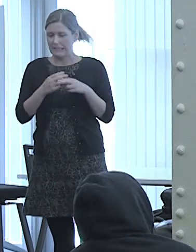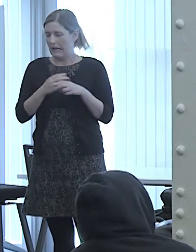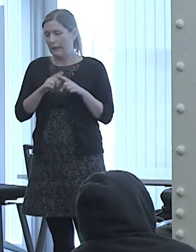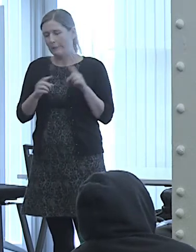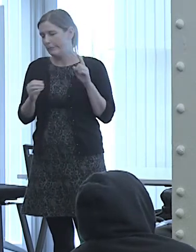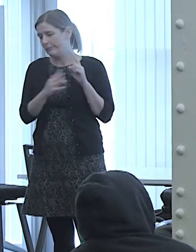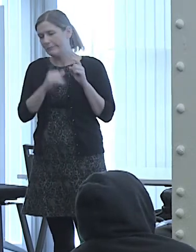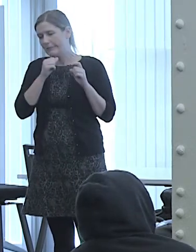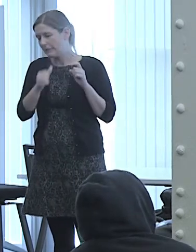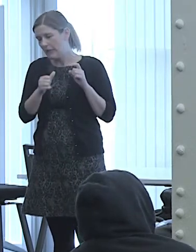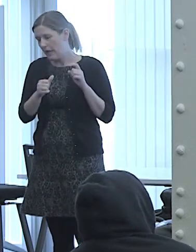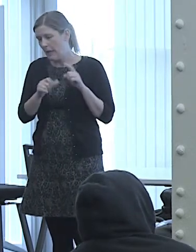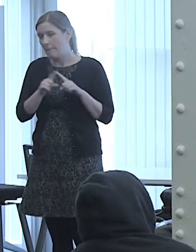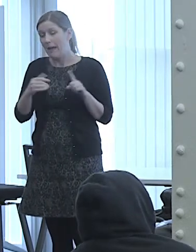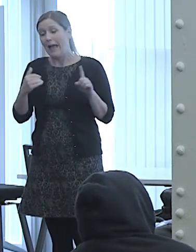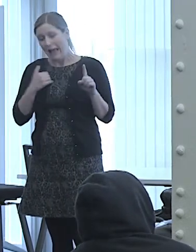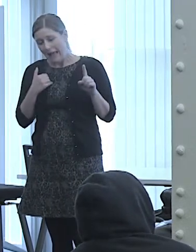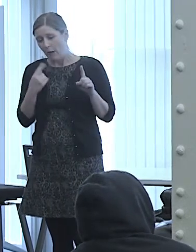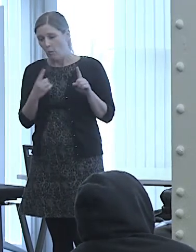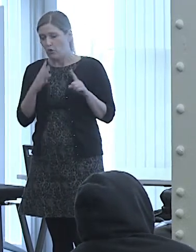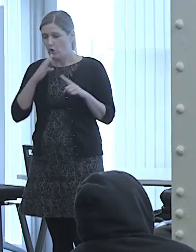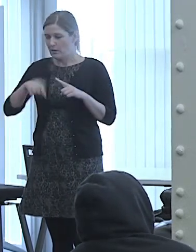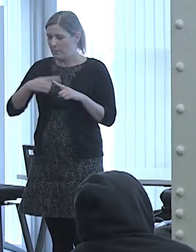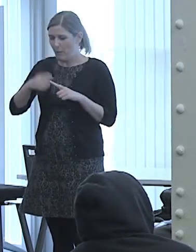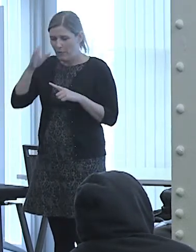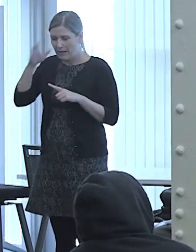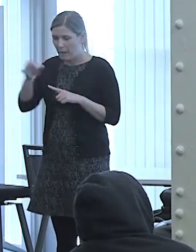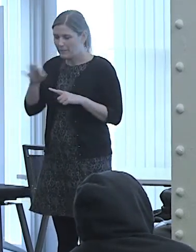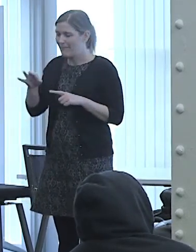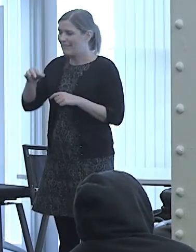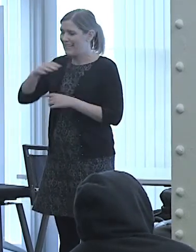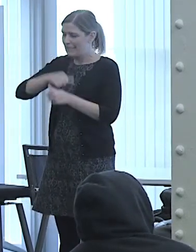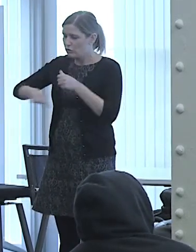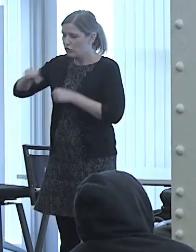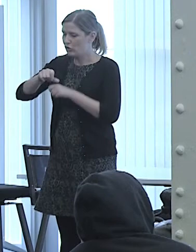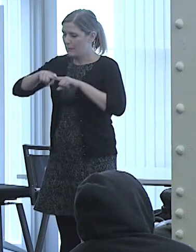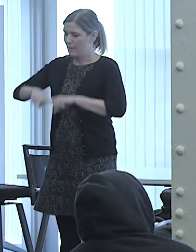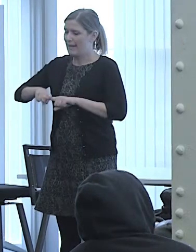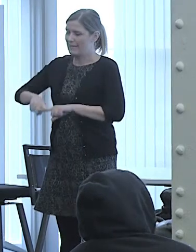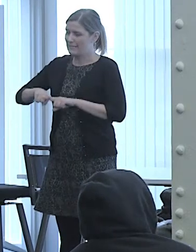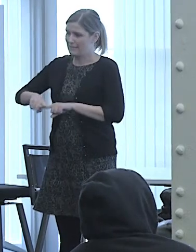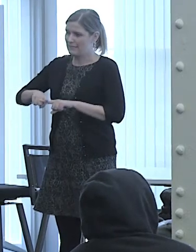so I won't go hunting for it. But the concept of interdependence. Interdependence as meaning